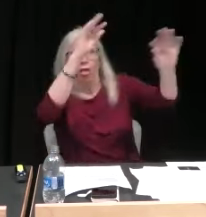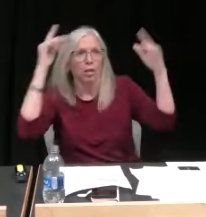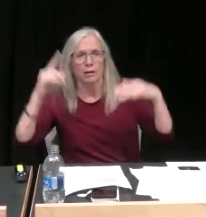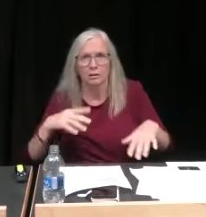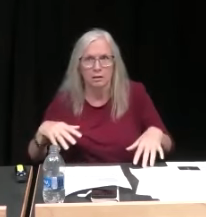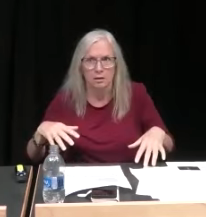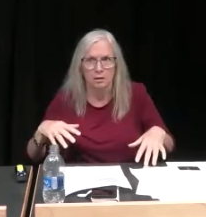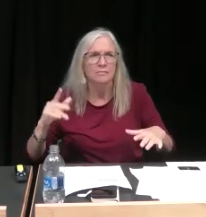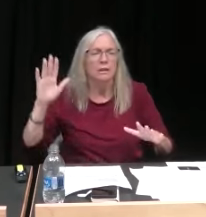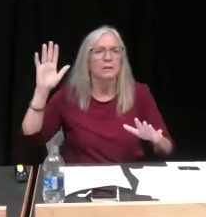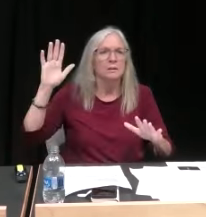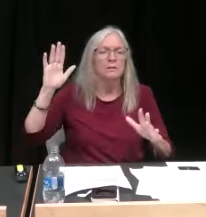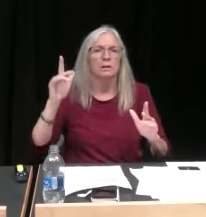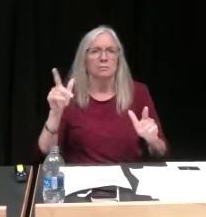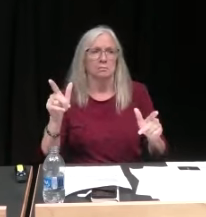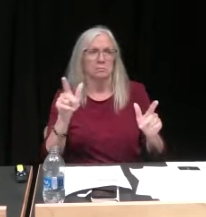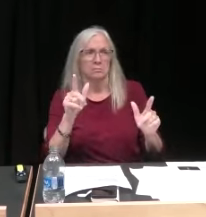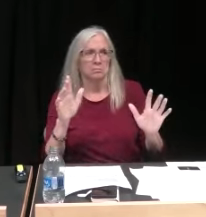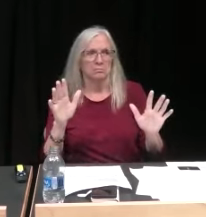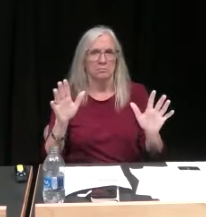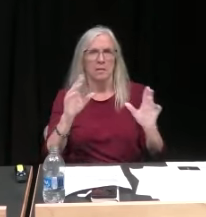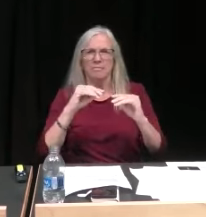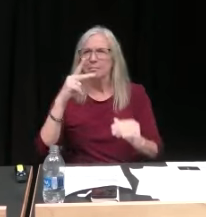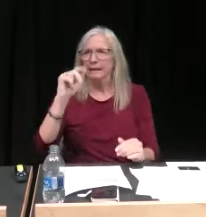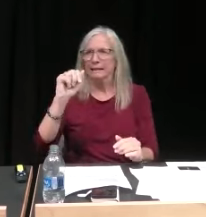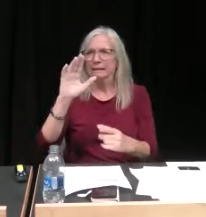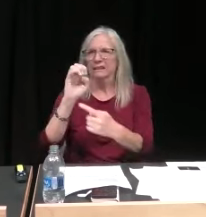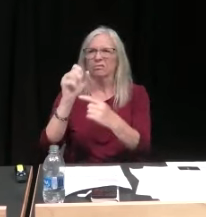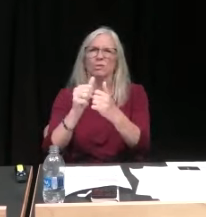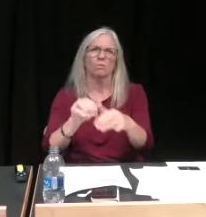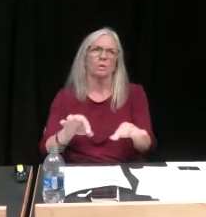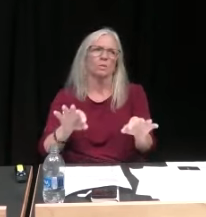everything's going to be fine check in with the deaf person themselves make sure like if